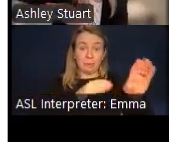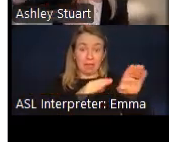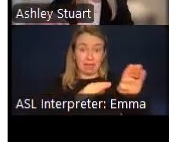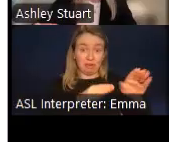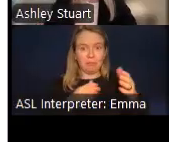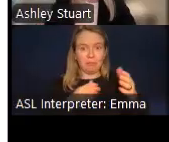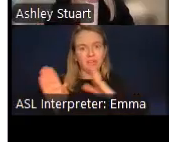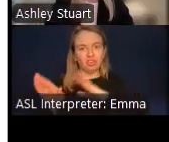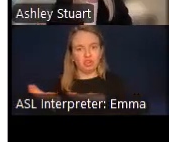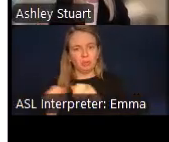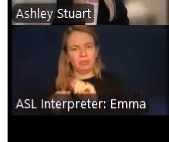more difficulty there.